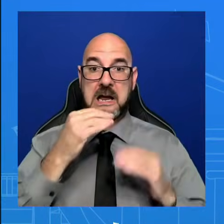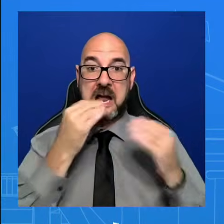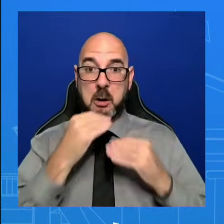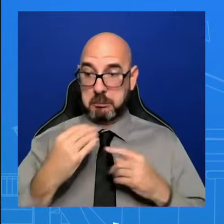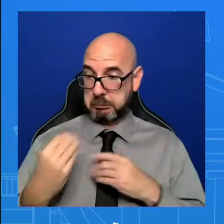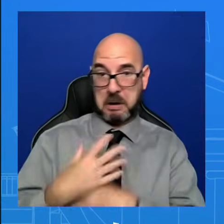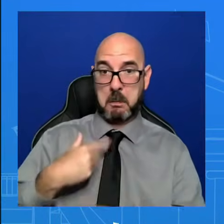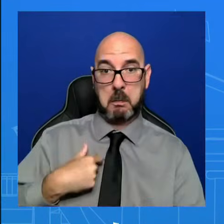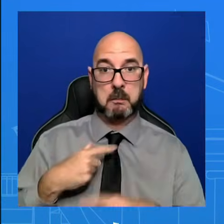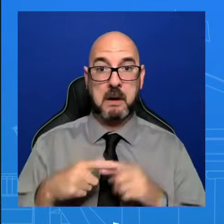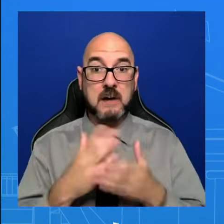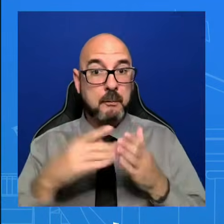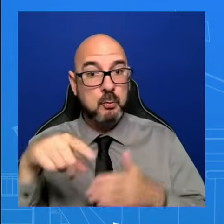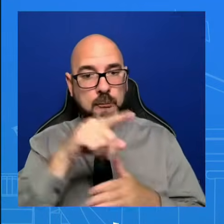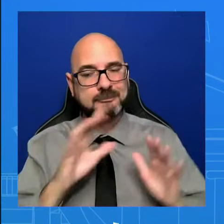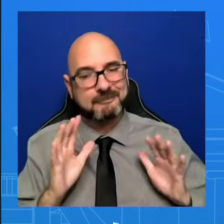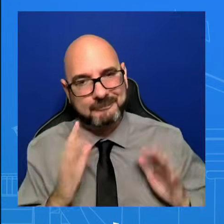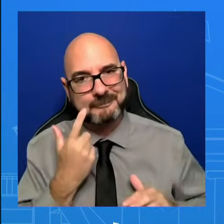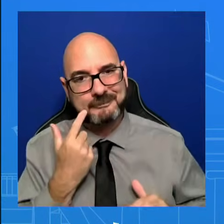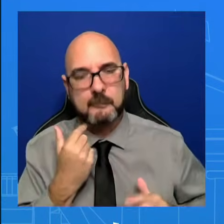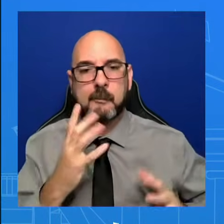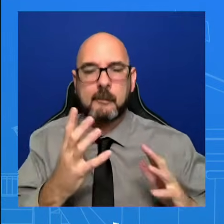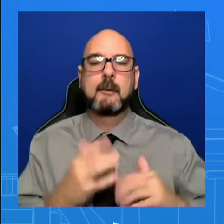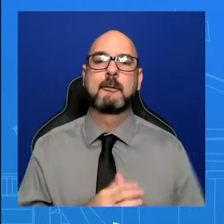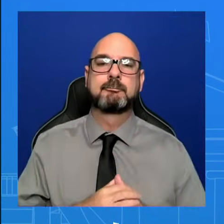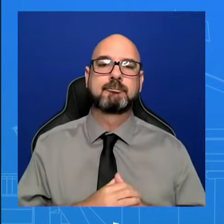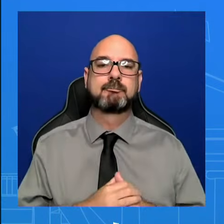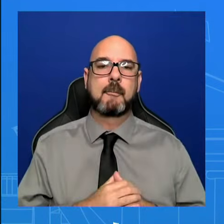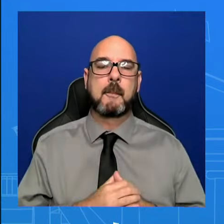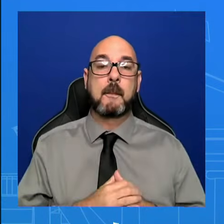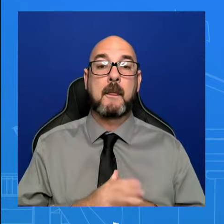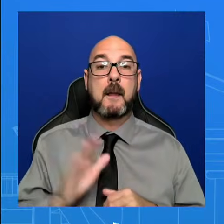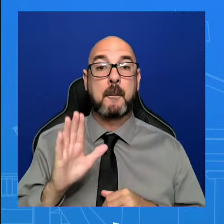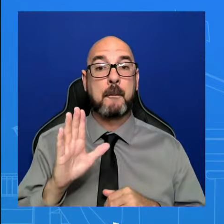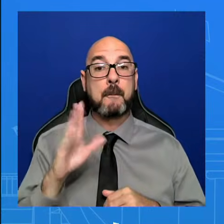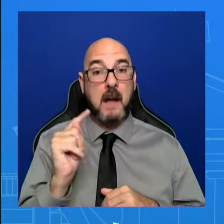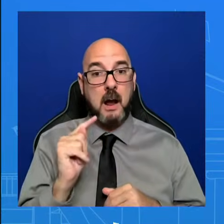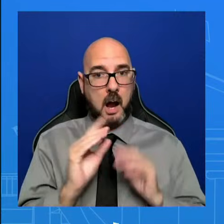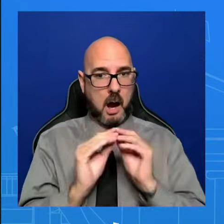And so, obviously they are taking this very seriously. They are monitoring the situation.